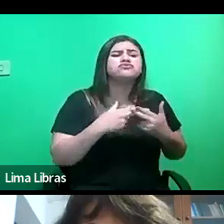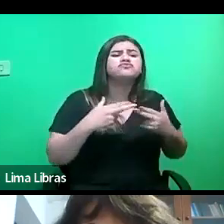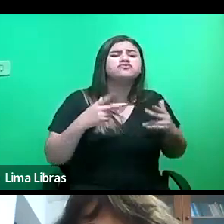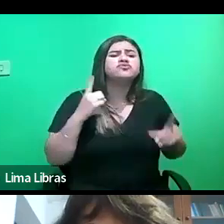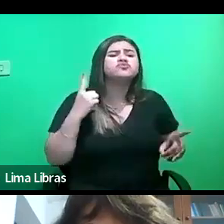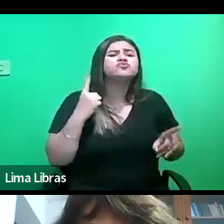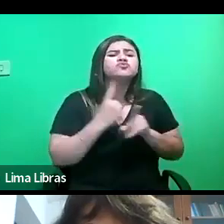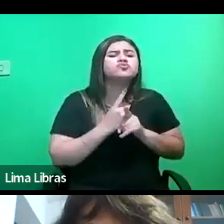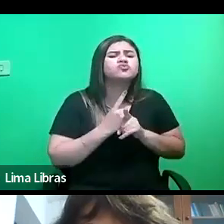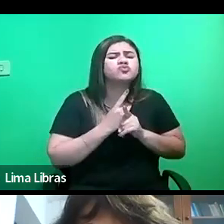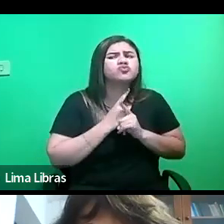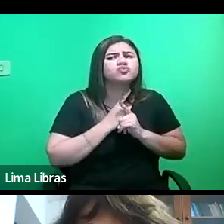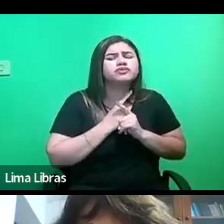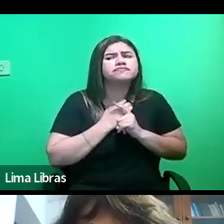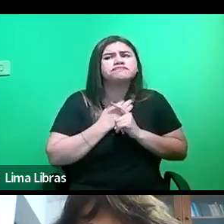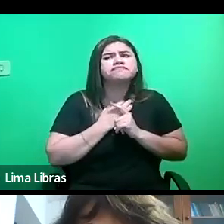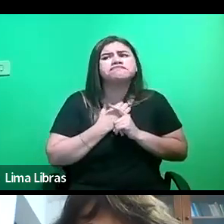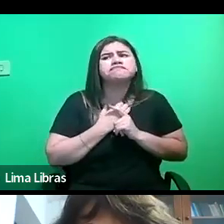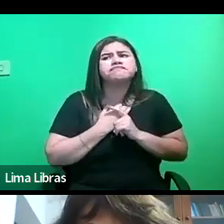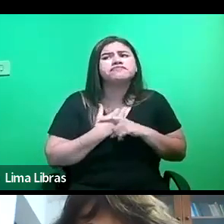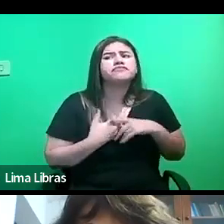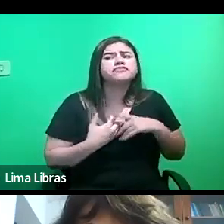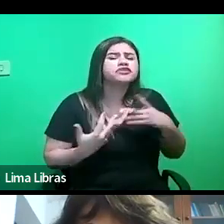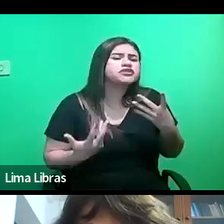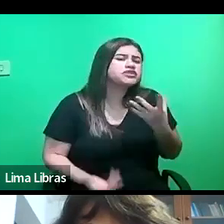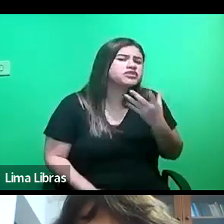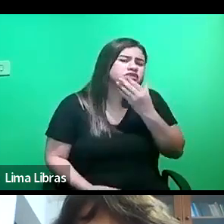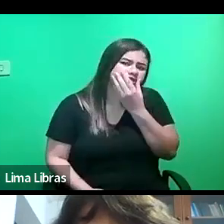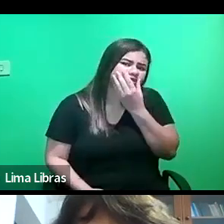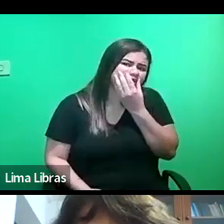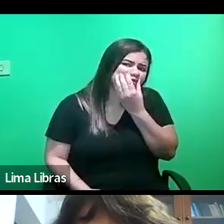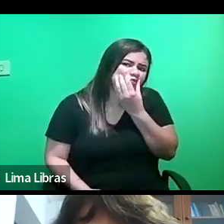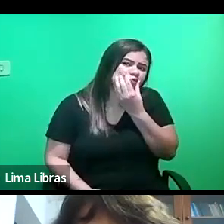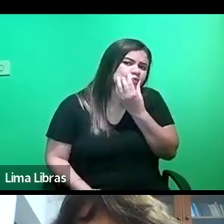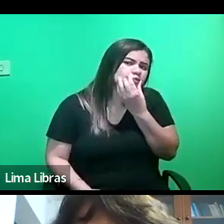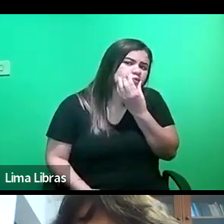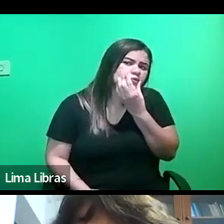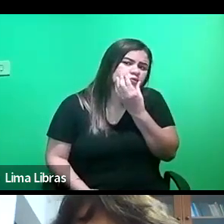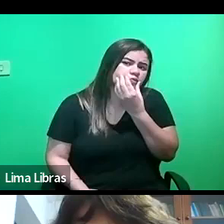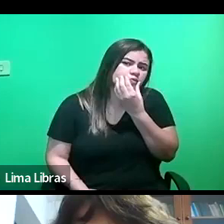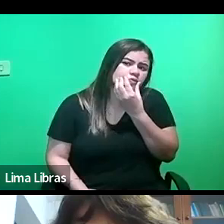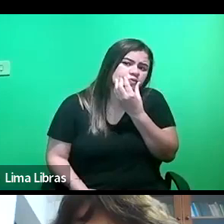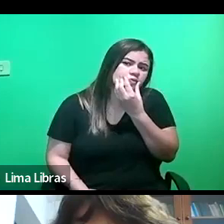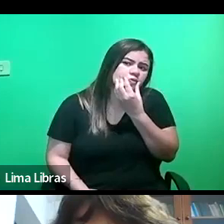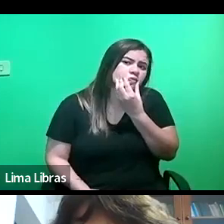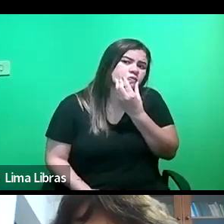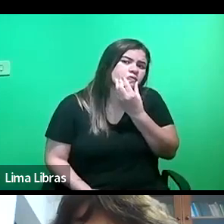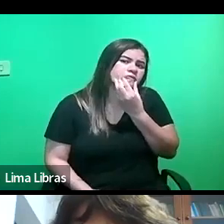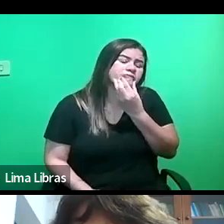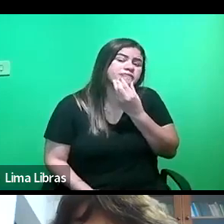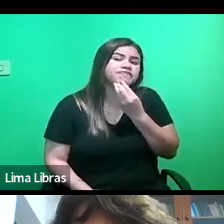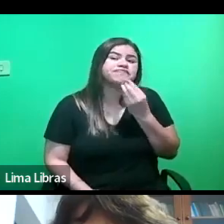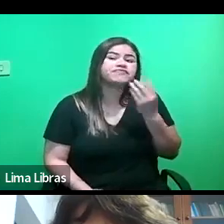come together so so so so so closely closely. I think on the question